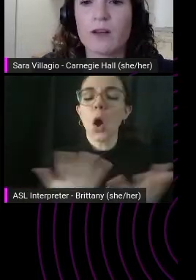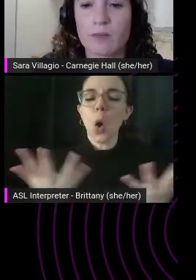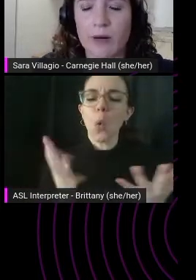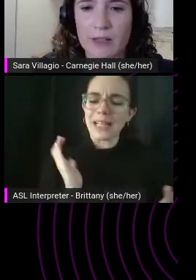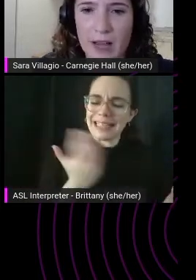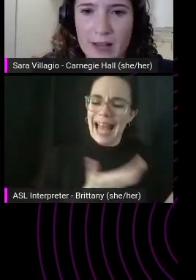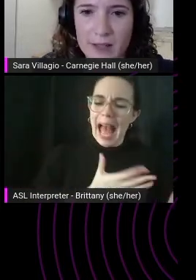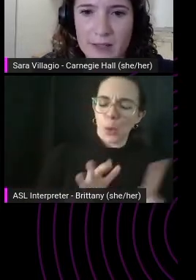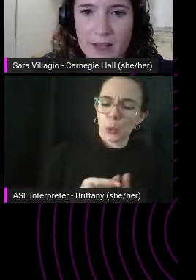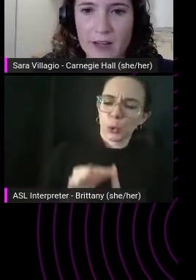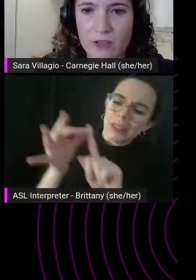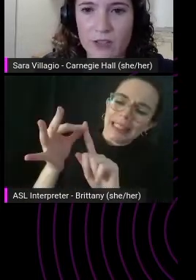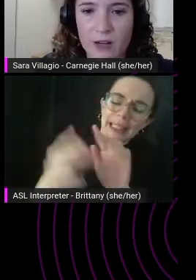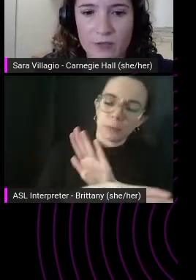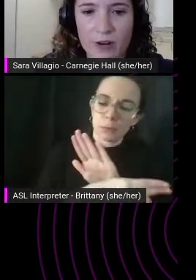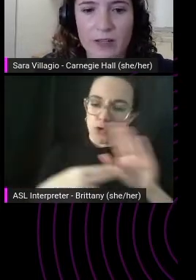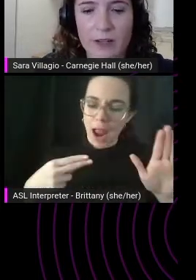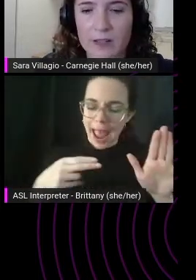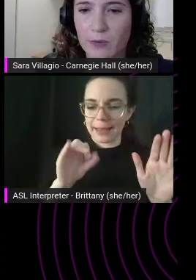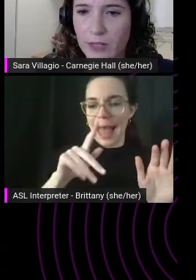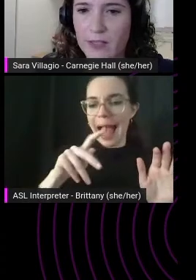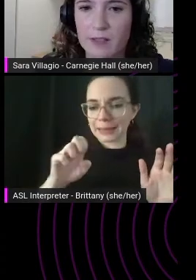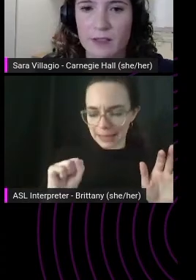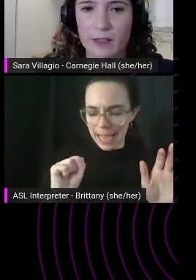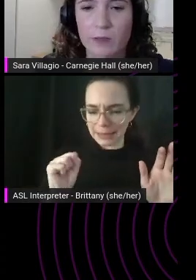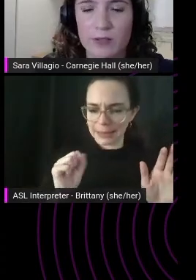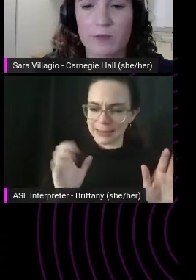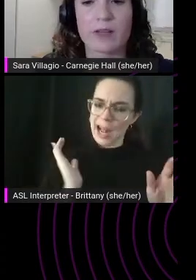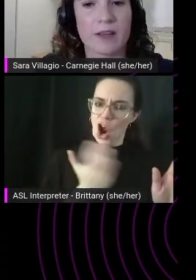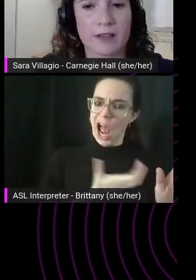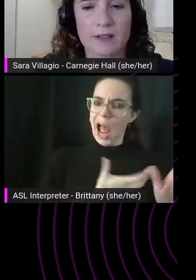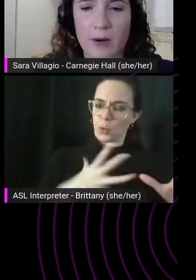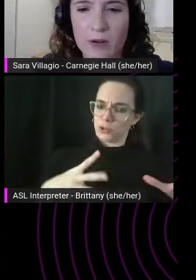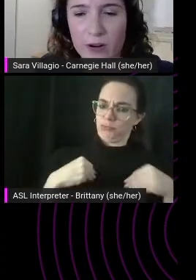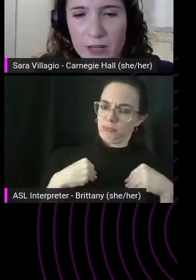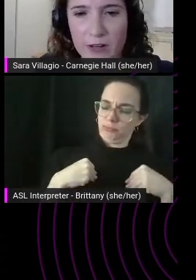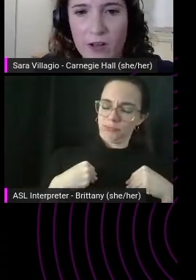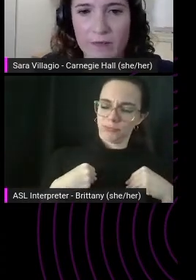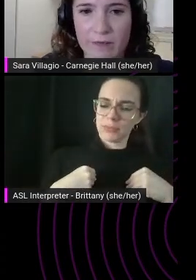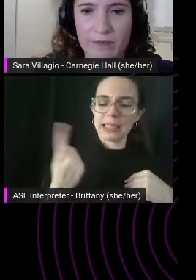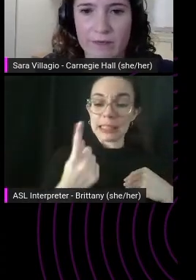What brand assets actually are recognizable instantly when somebody thinks about Carnegie Hall.